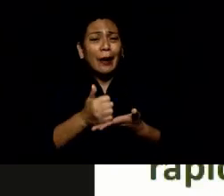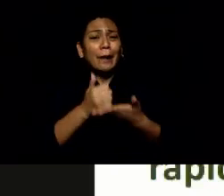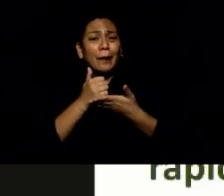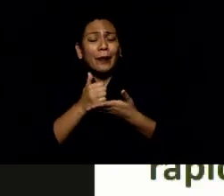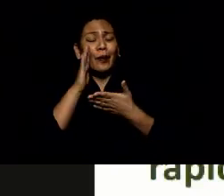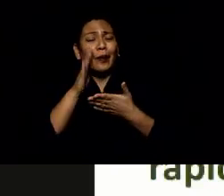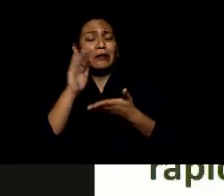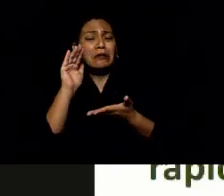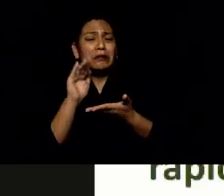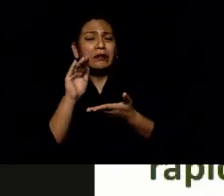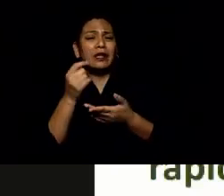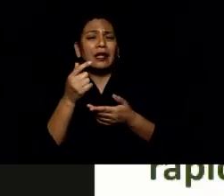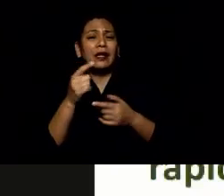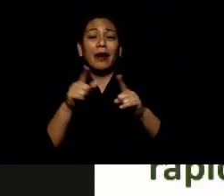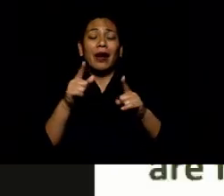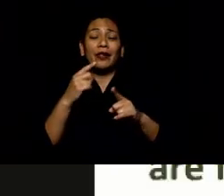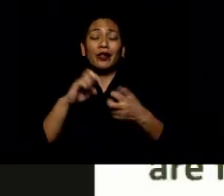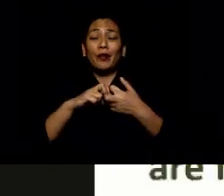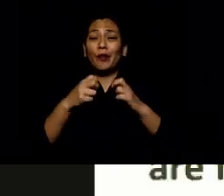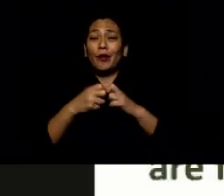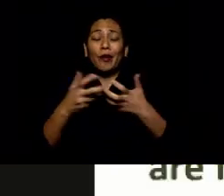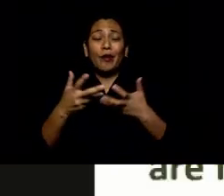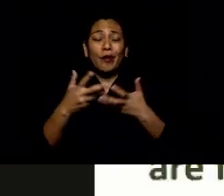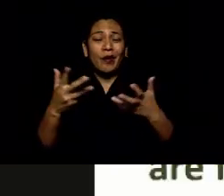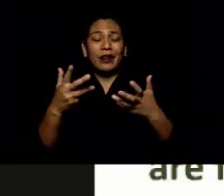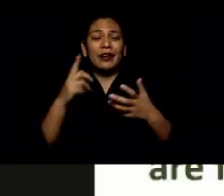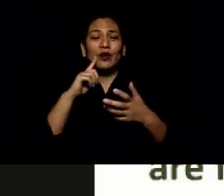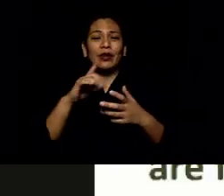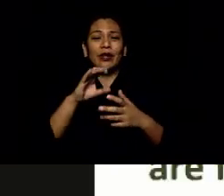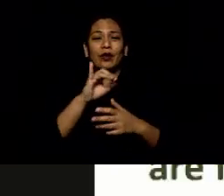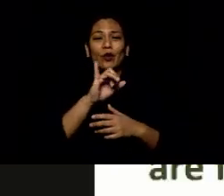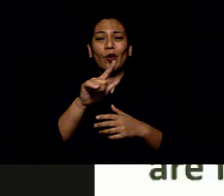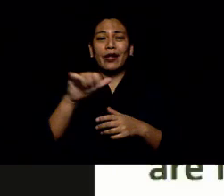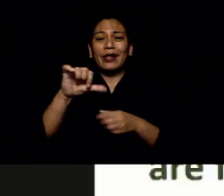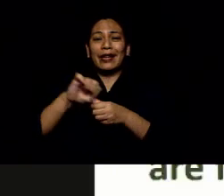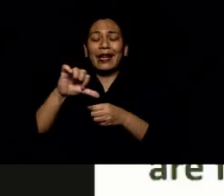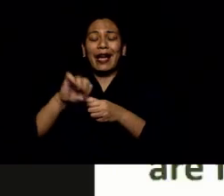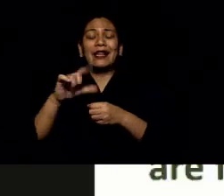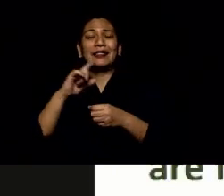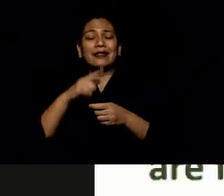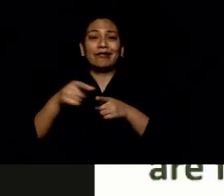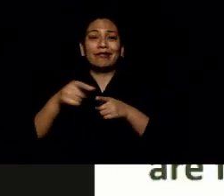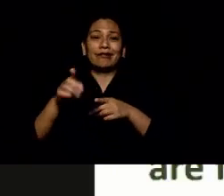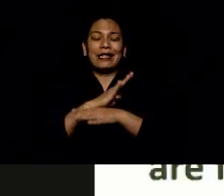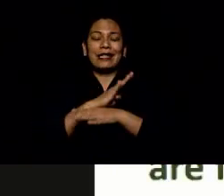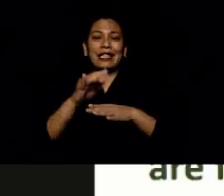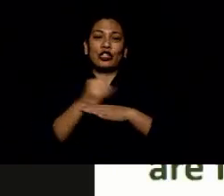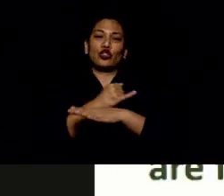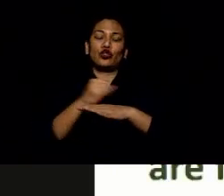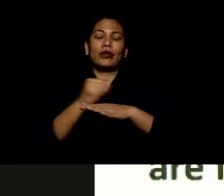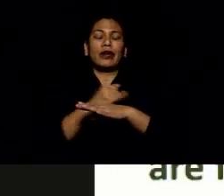because does oil and gas sector is just so big and it's been growing it's emissions.